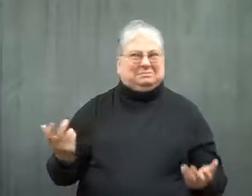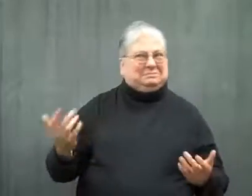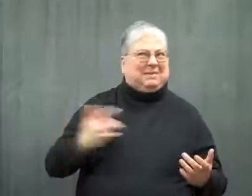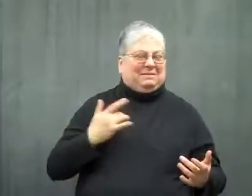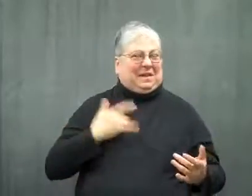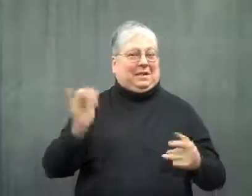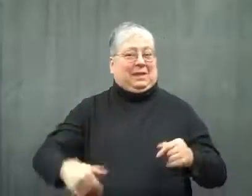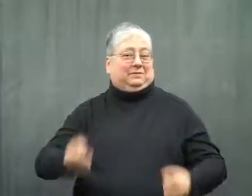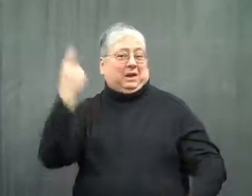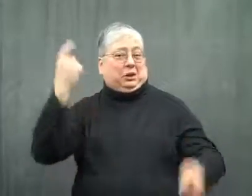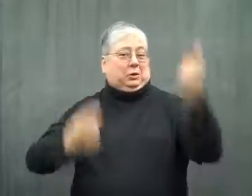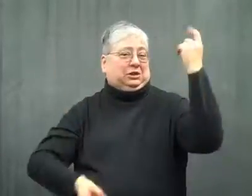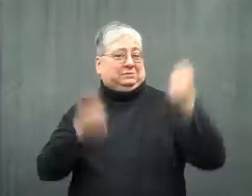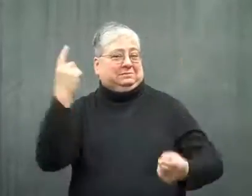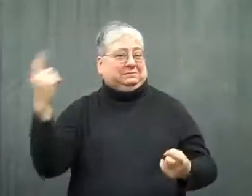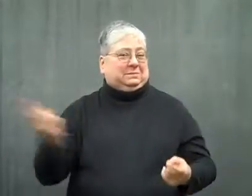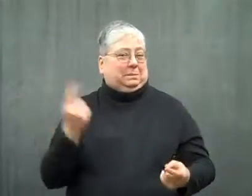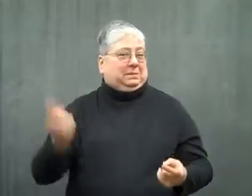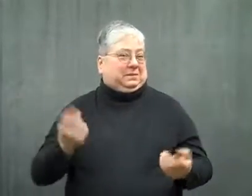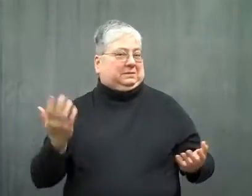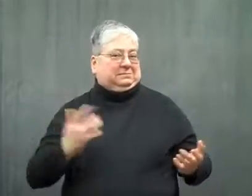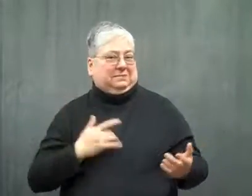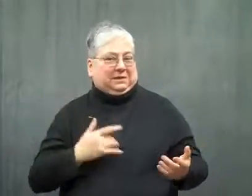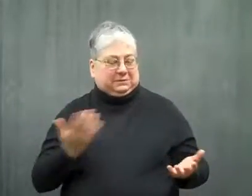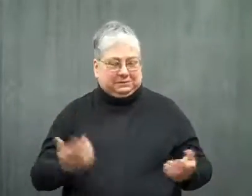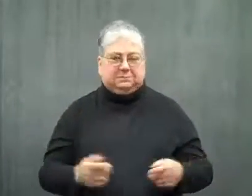It is believed fireworks had something to do with it.